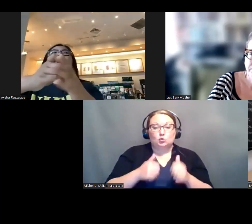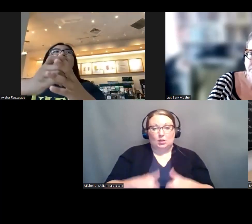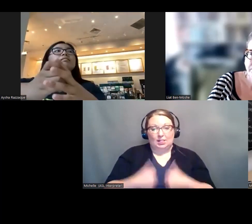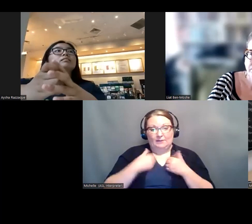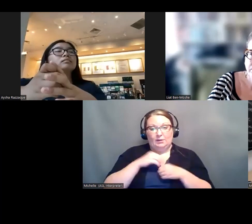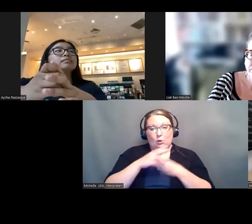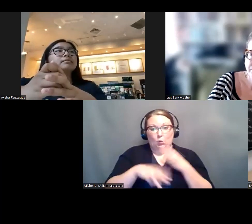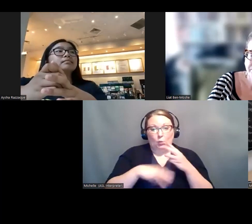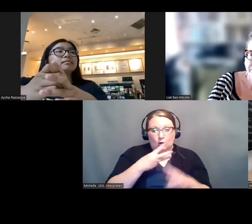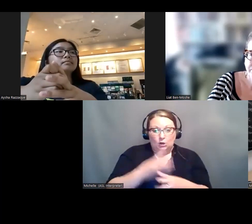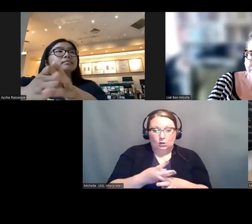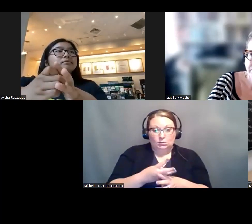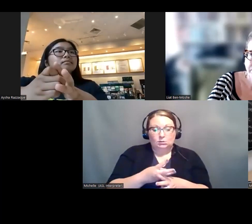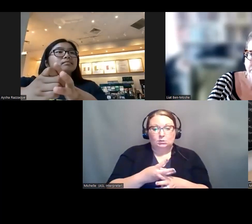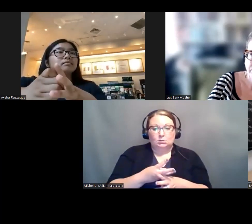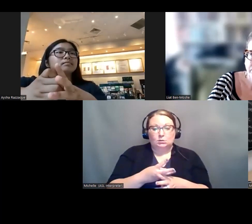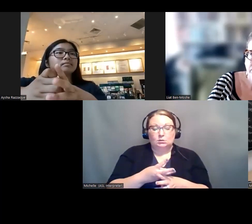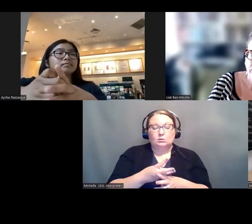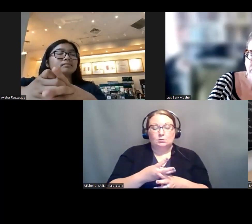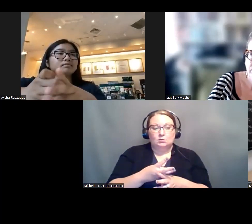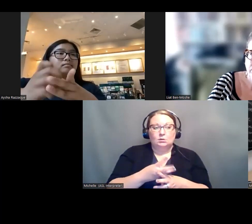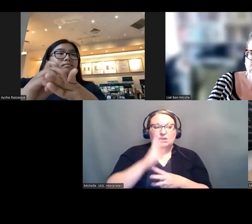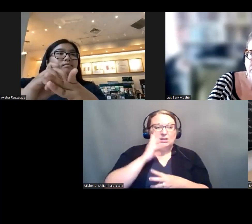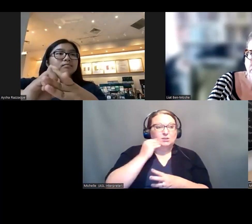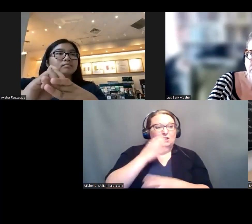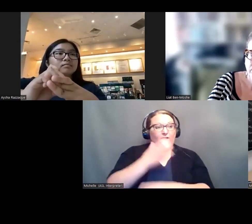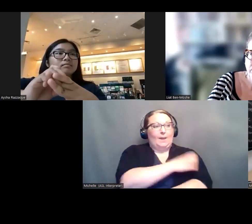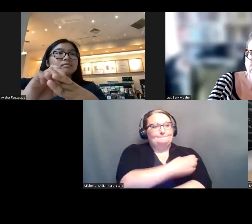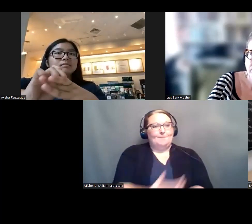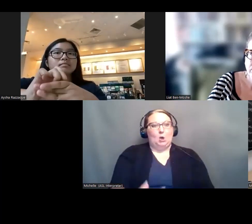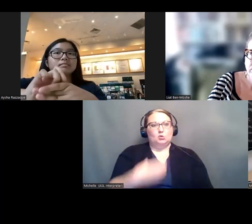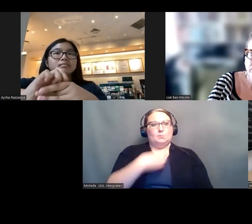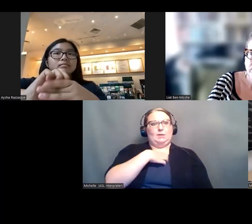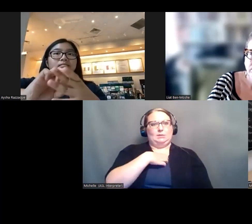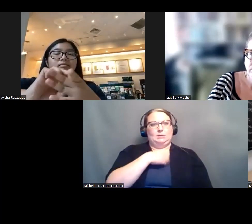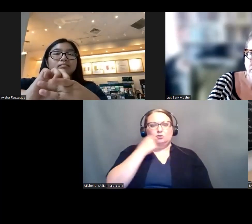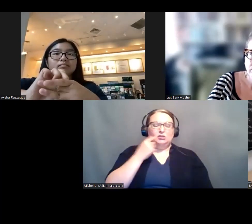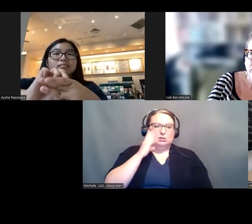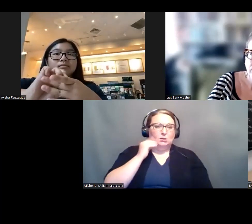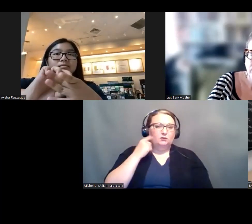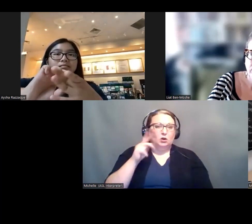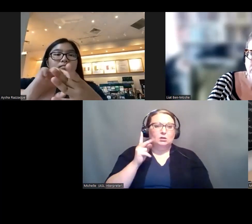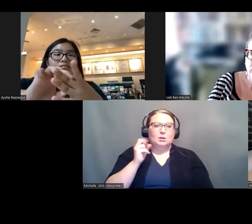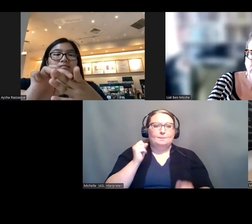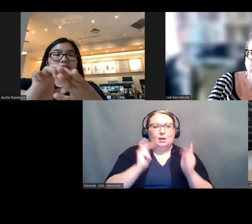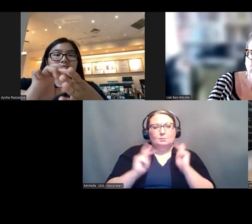where disability is an experience of empowerment, not just an experience for so many people of, you know,